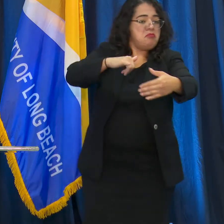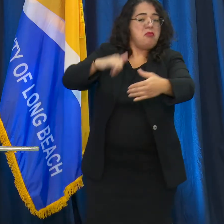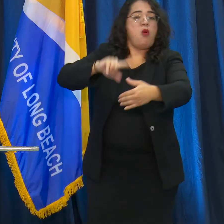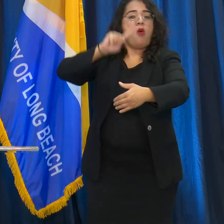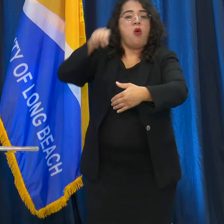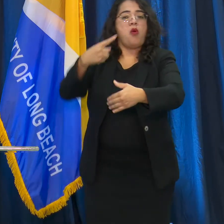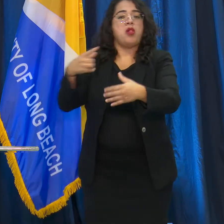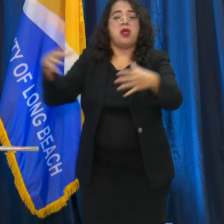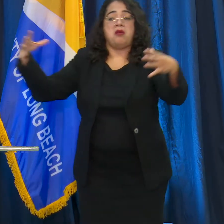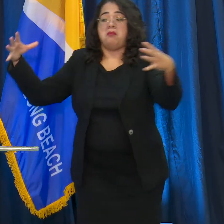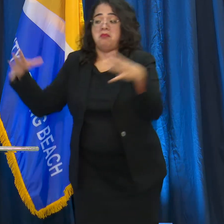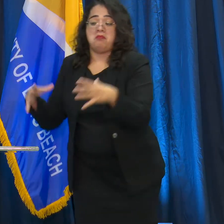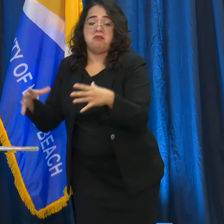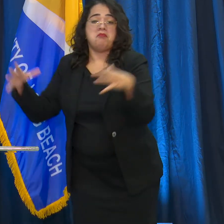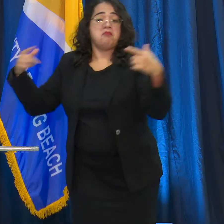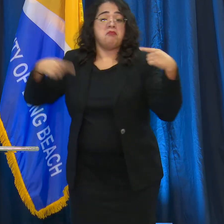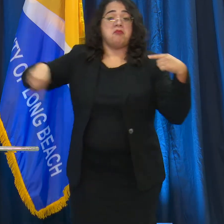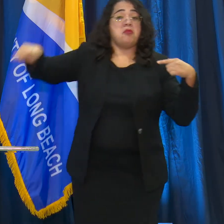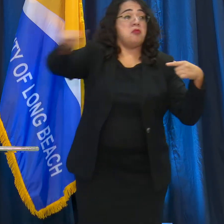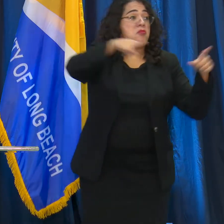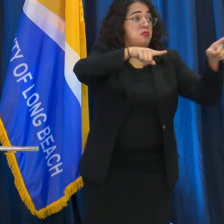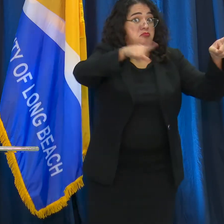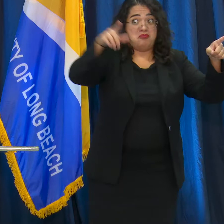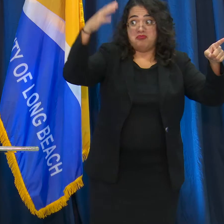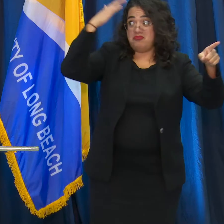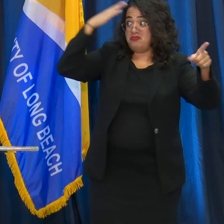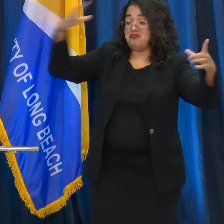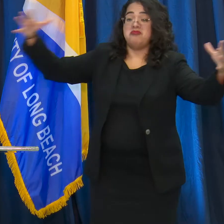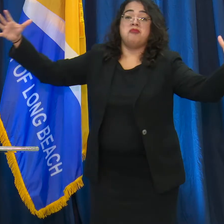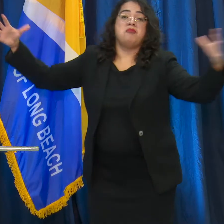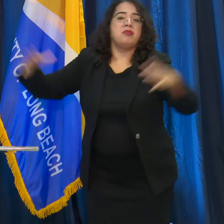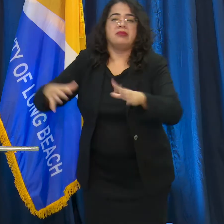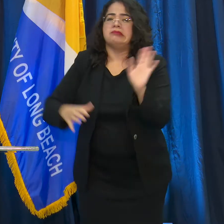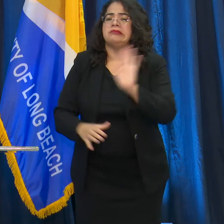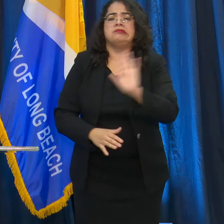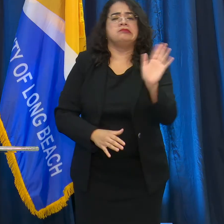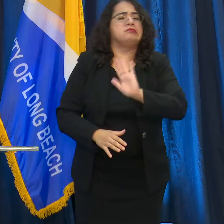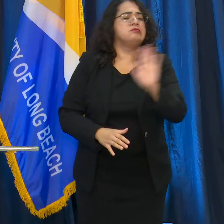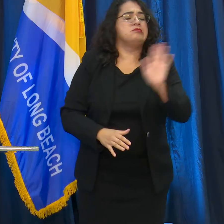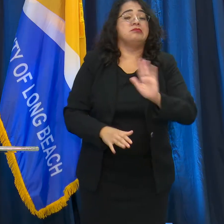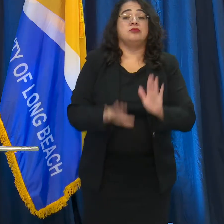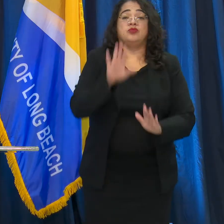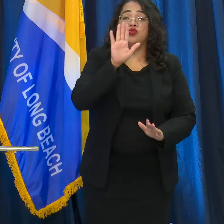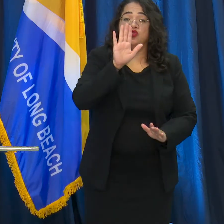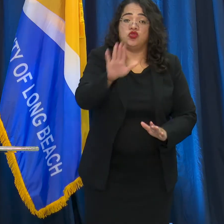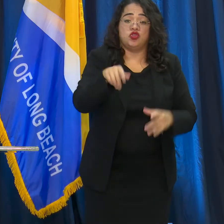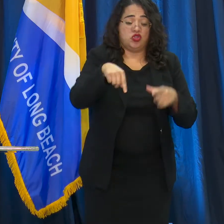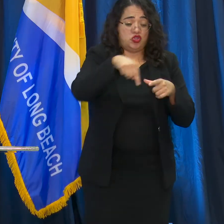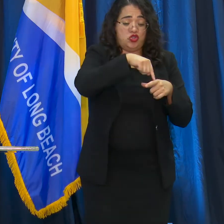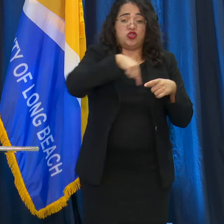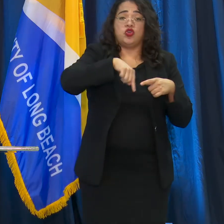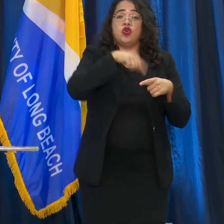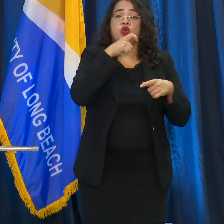the people that live in your household, where everybody is doing their very best to protect themselves and to protect you when they come home.